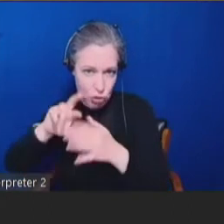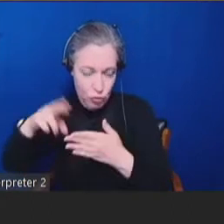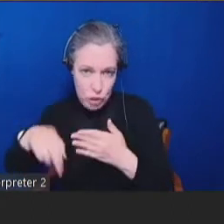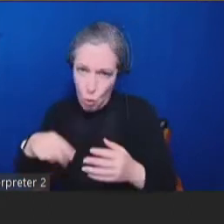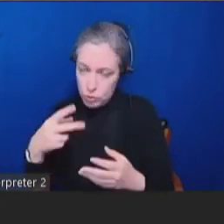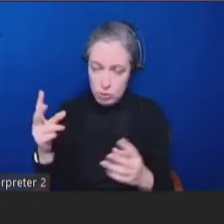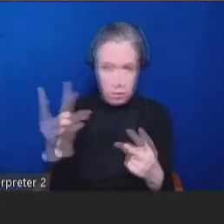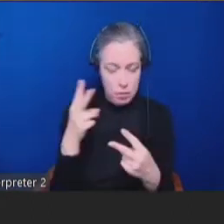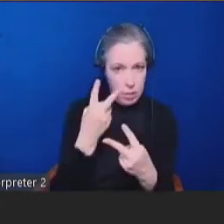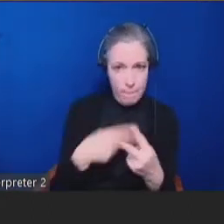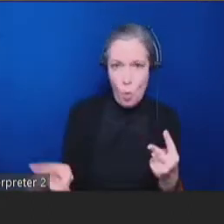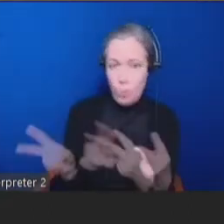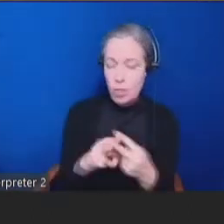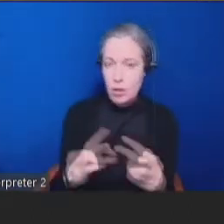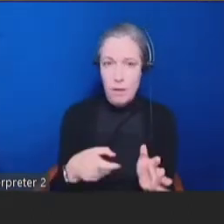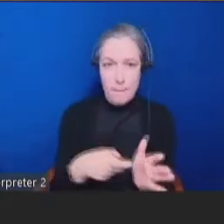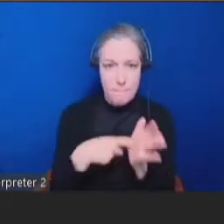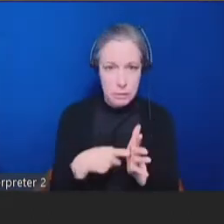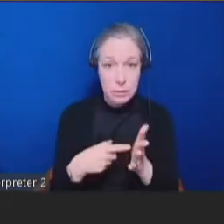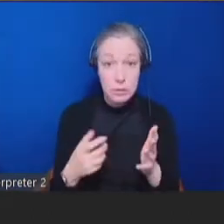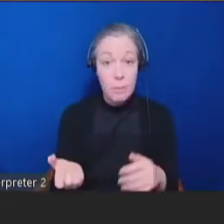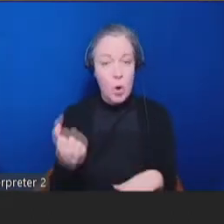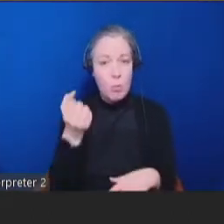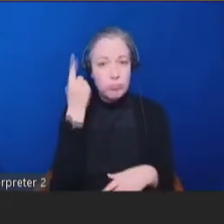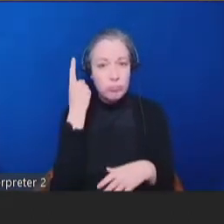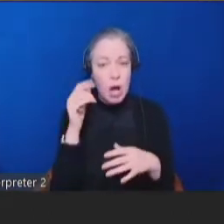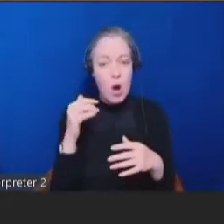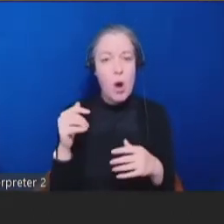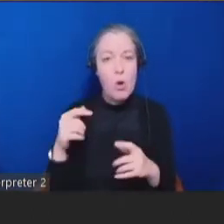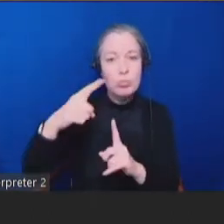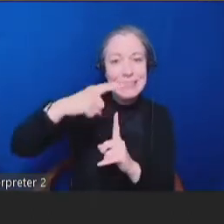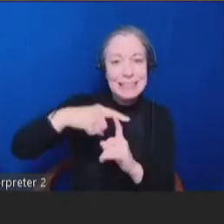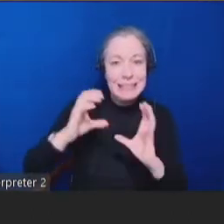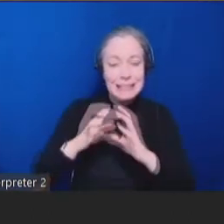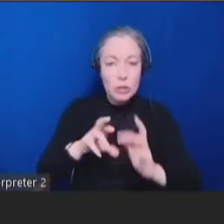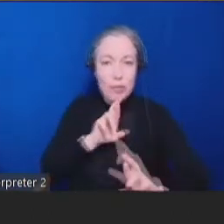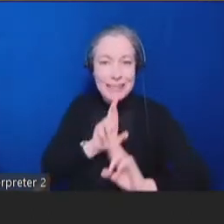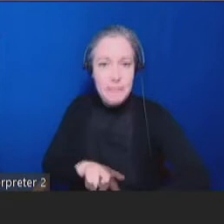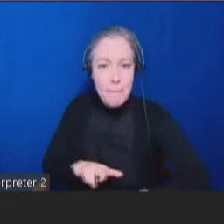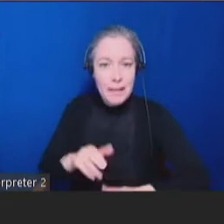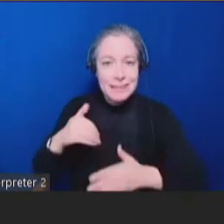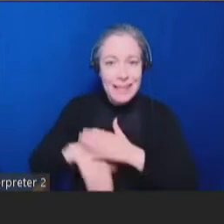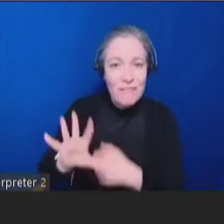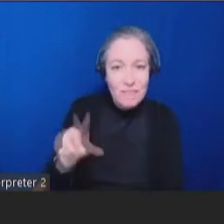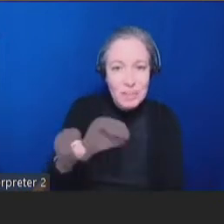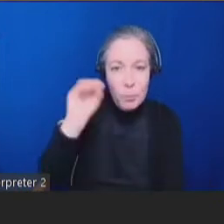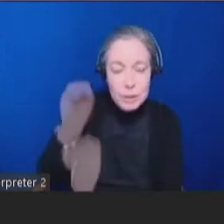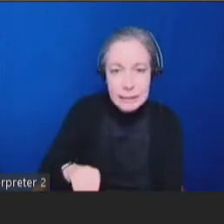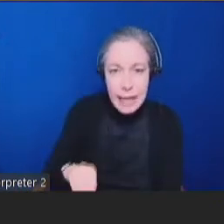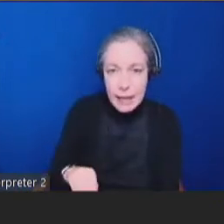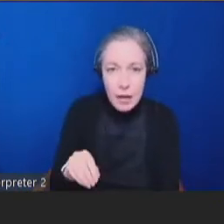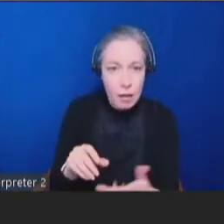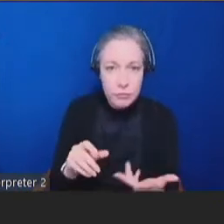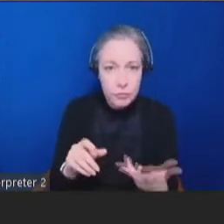stimulate high magnitude T cell responses in 50 percent of unselected pancreatic cancer